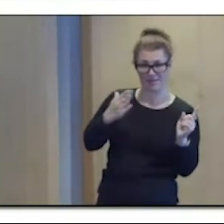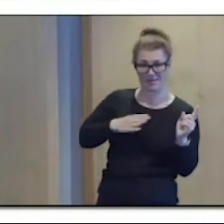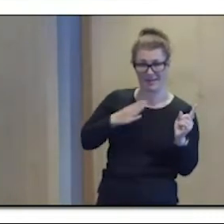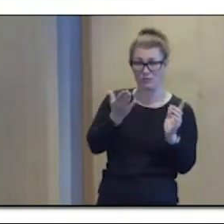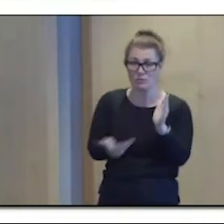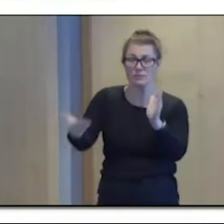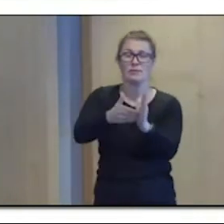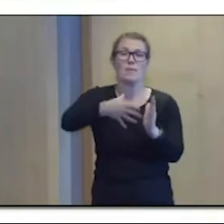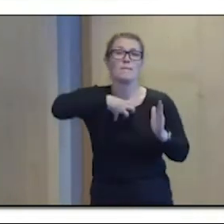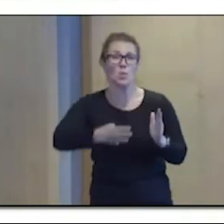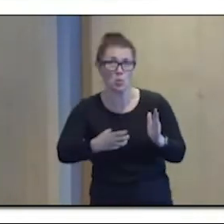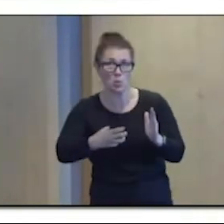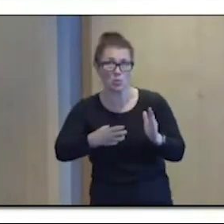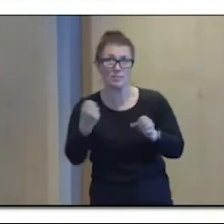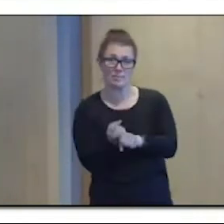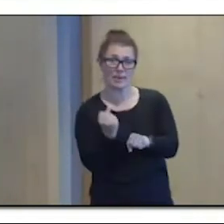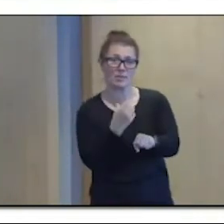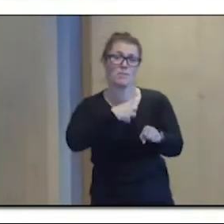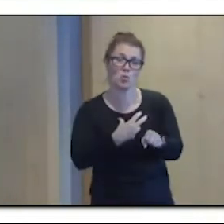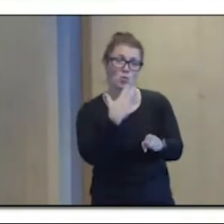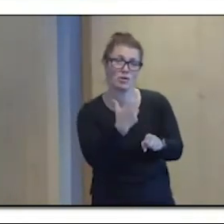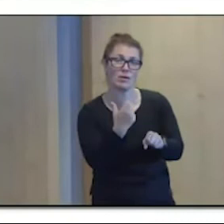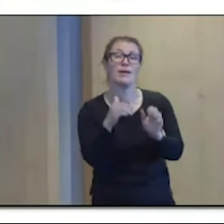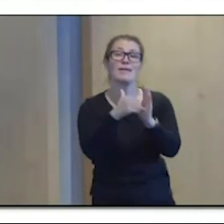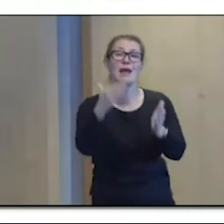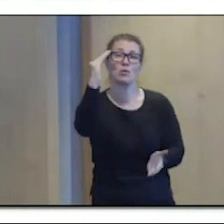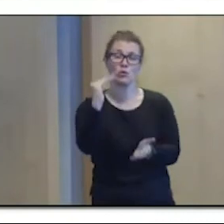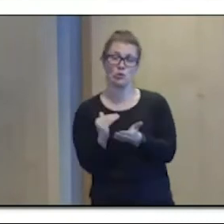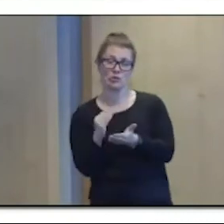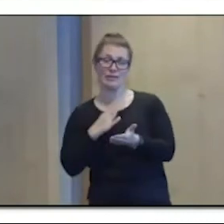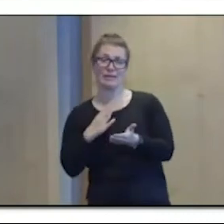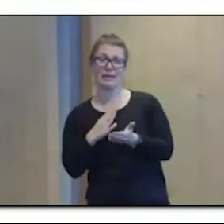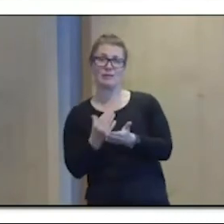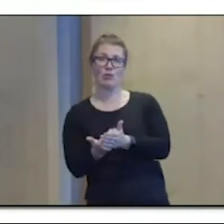now I'm going to have to take it out, that is how fragile the electricity system is.